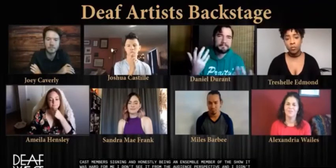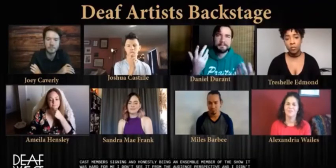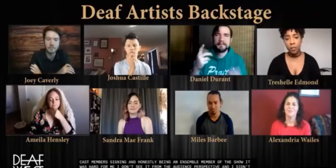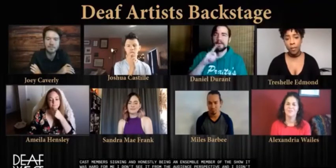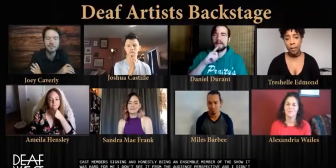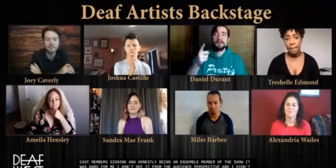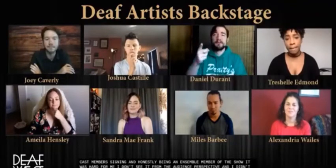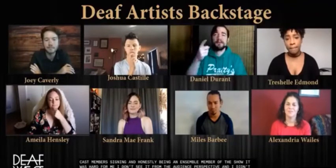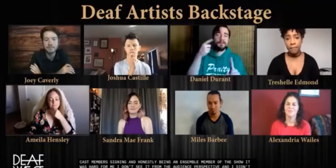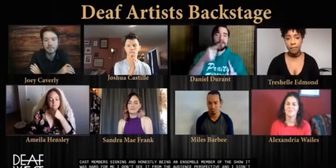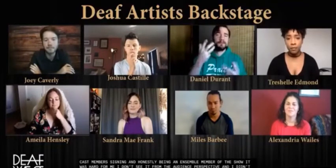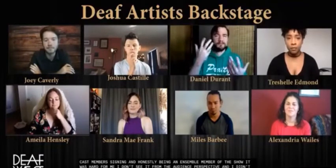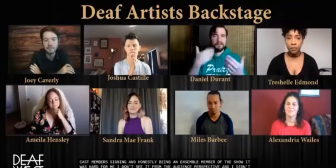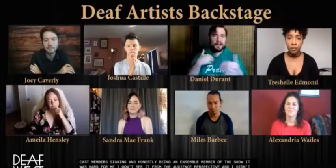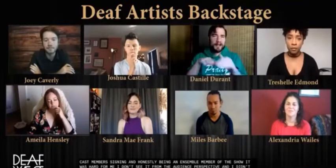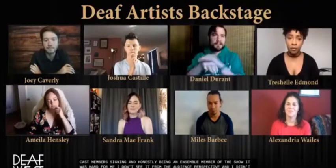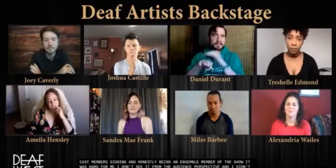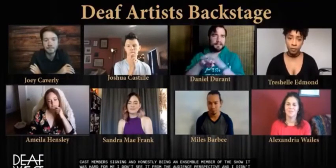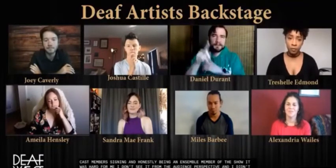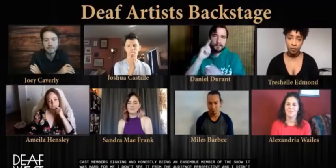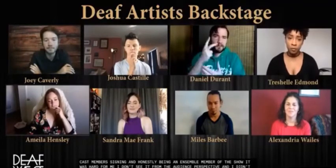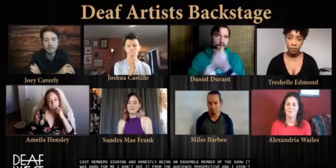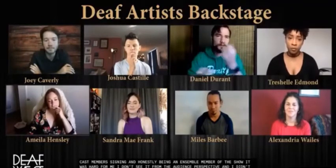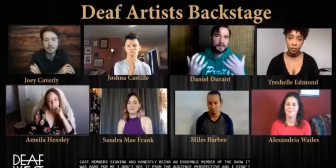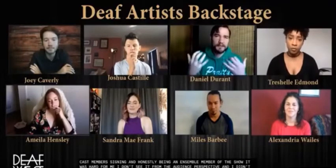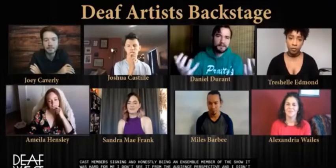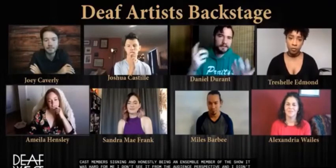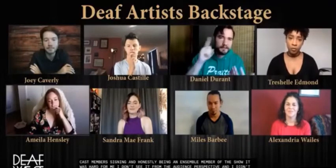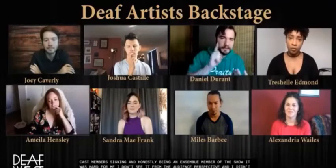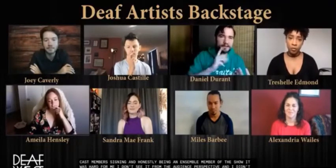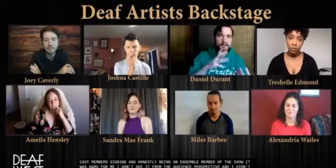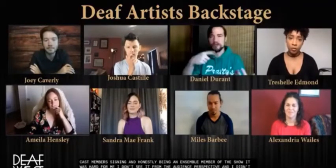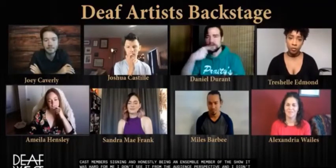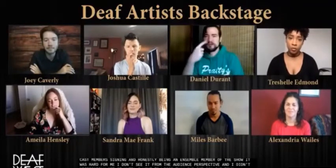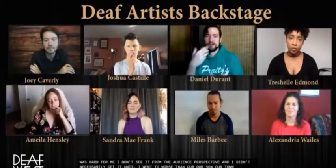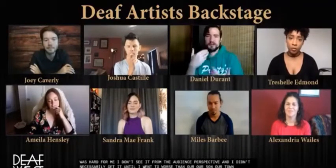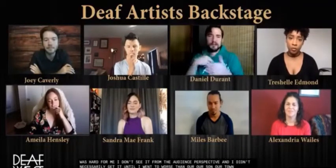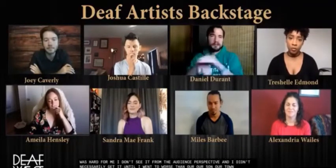I'm not sure in terms of how we could have improved that but there was access in both